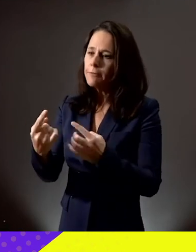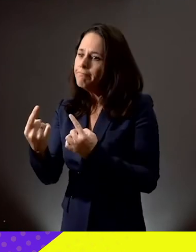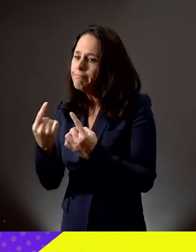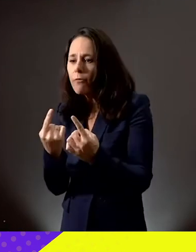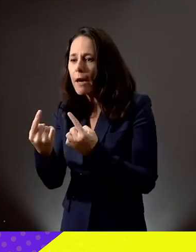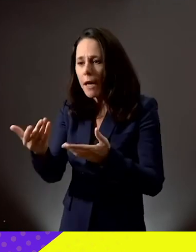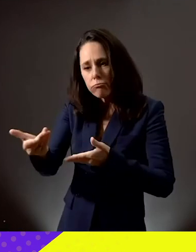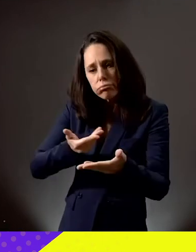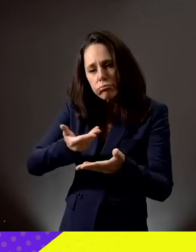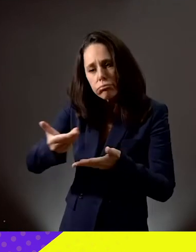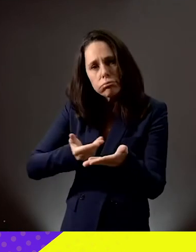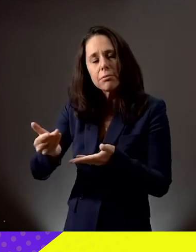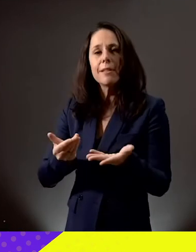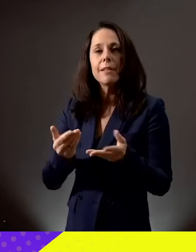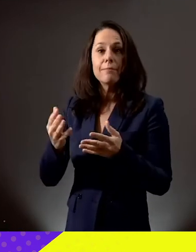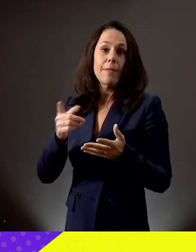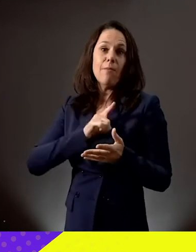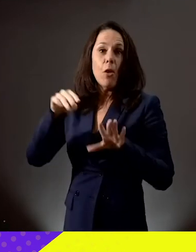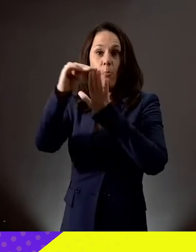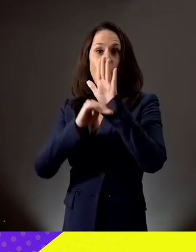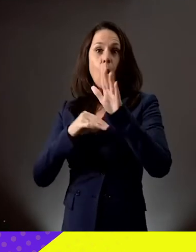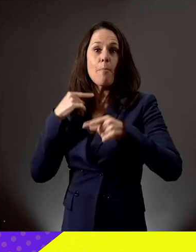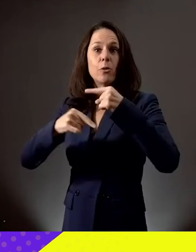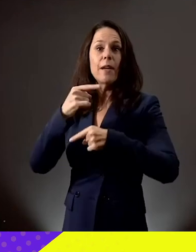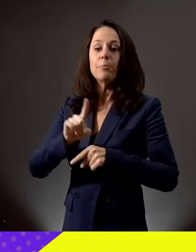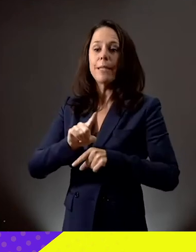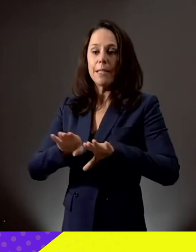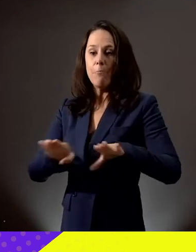we developed a programme in which we teach people basic skills...